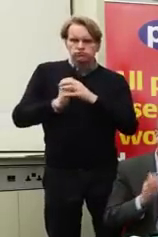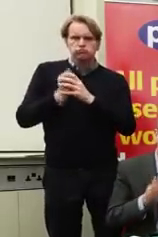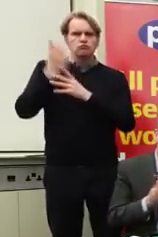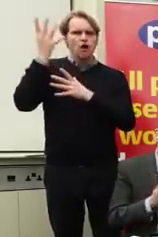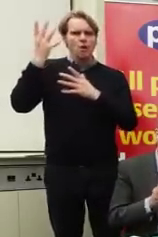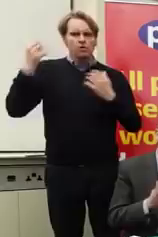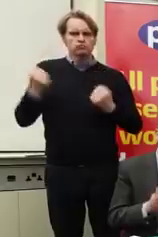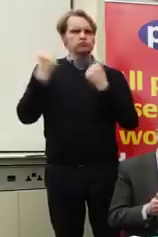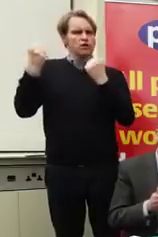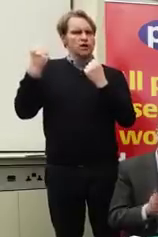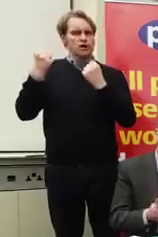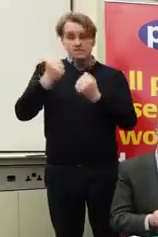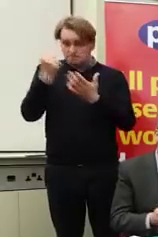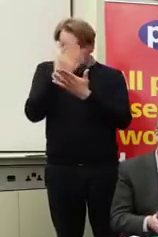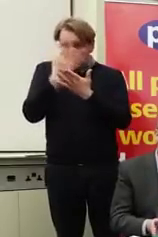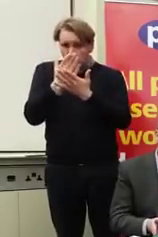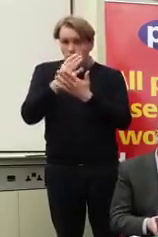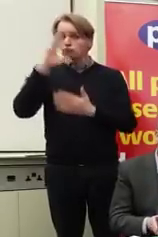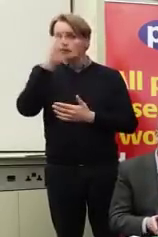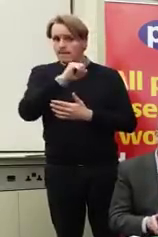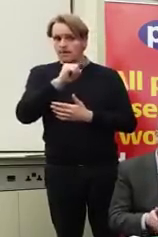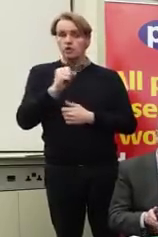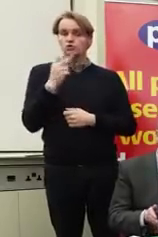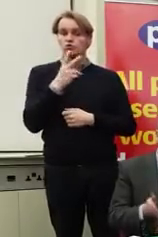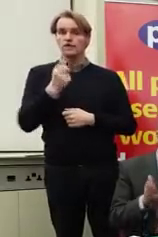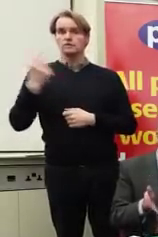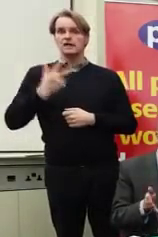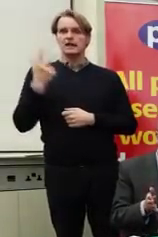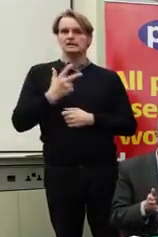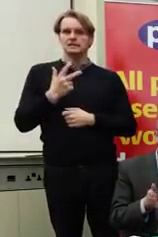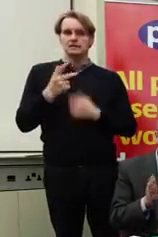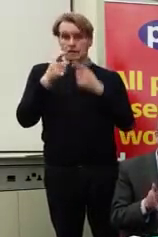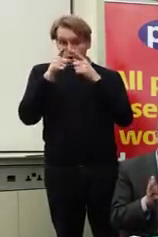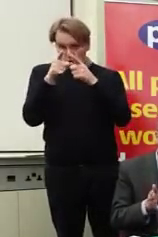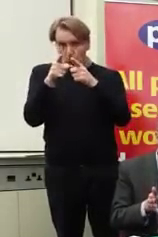let's make sure that we remember that 2018 was the year when you finally got